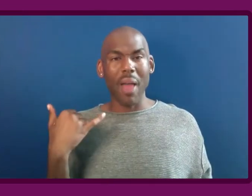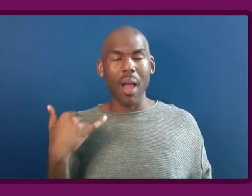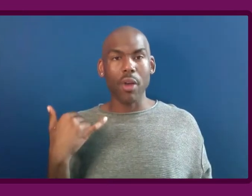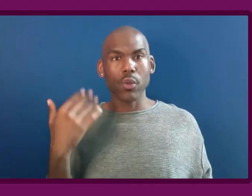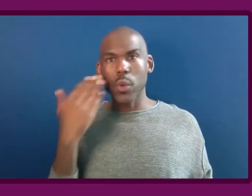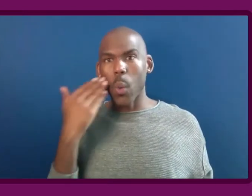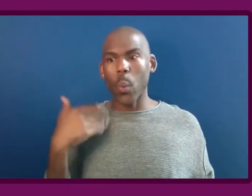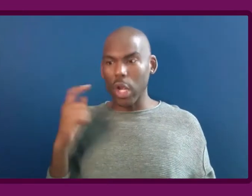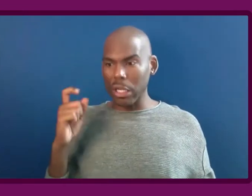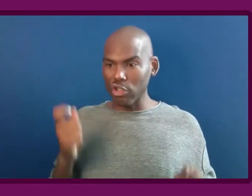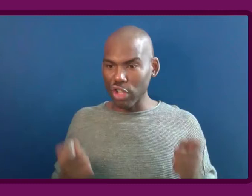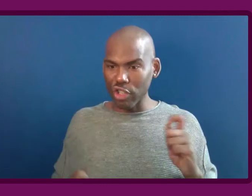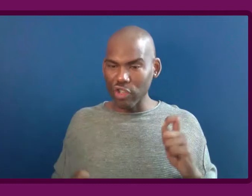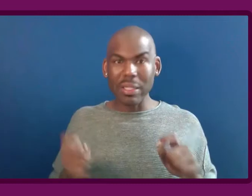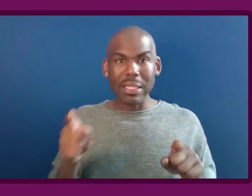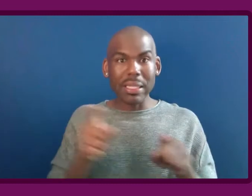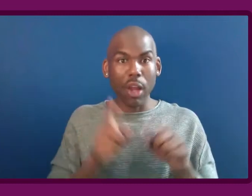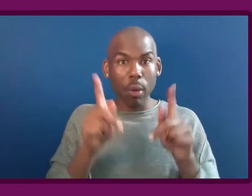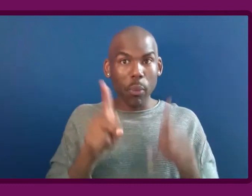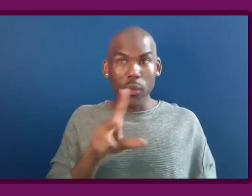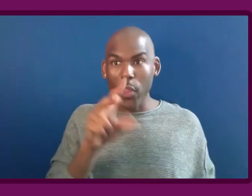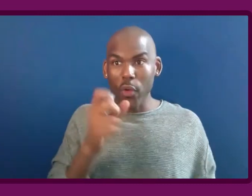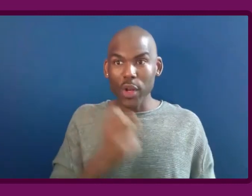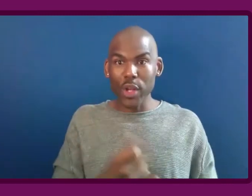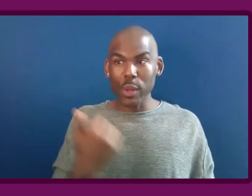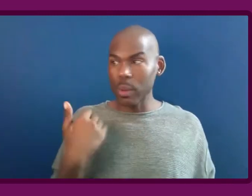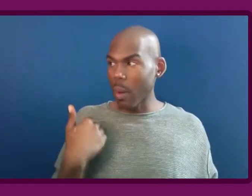and we're not the same person that we were 30 years ago. Which is true. I understand